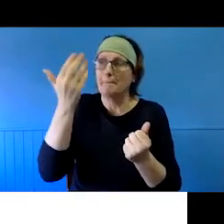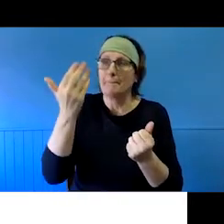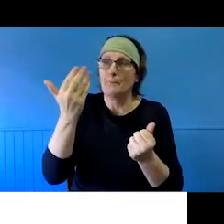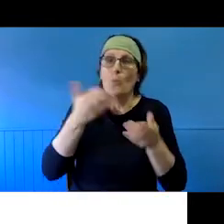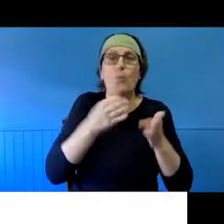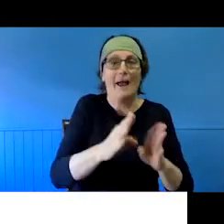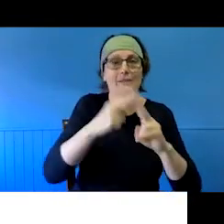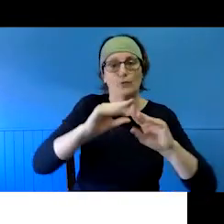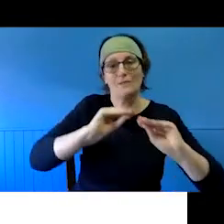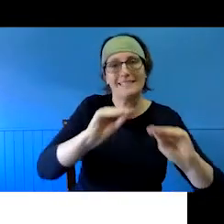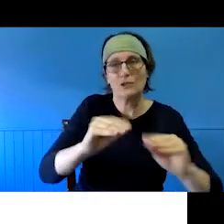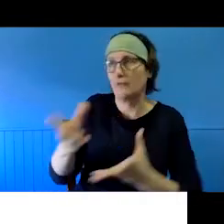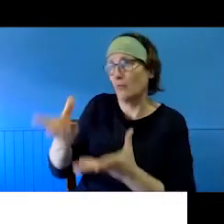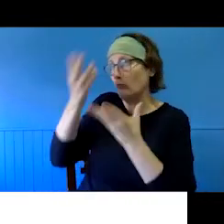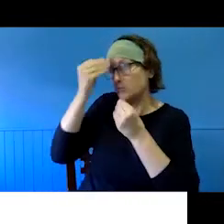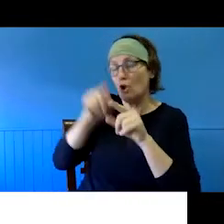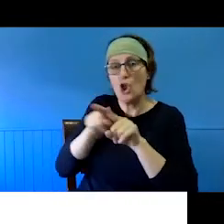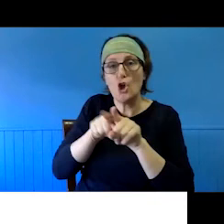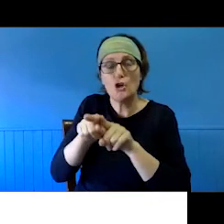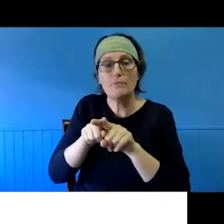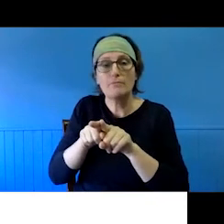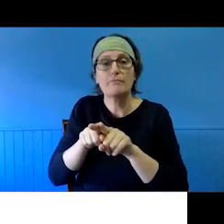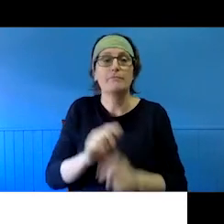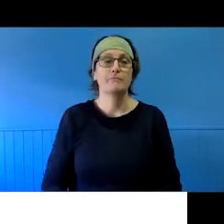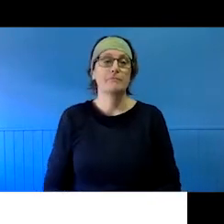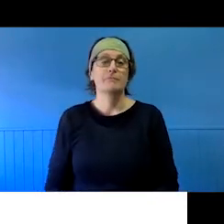practice-based discipline. So, specifically, the approaches that